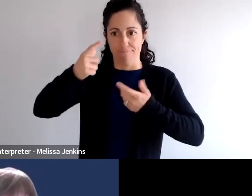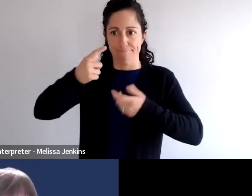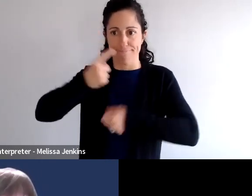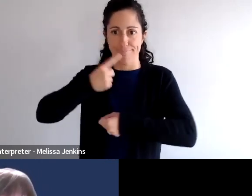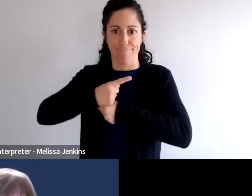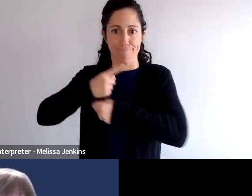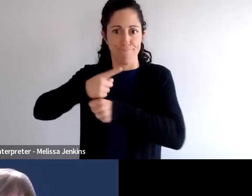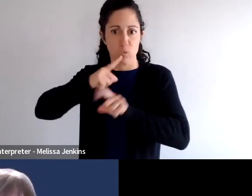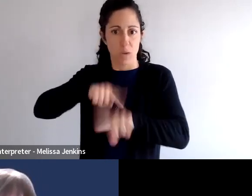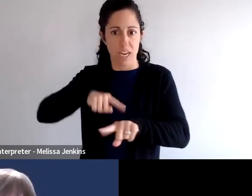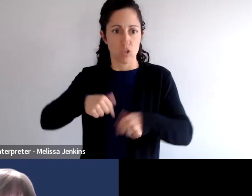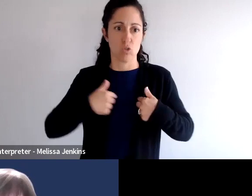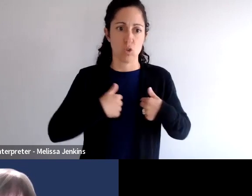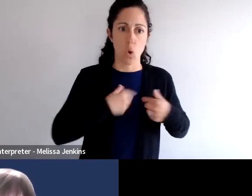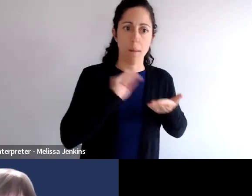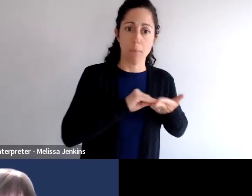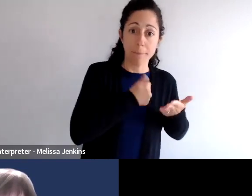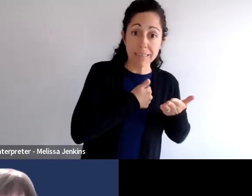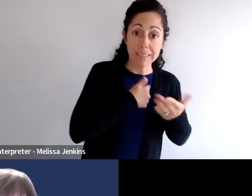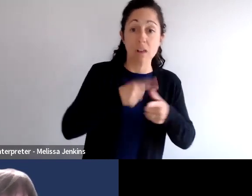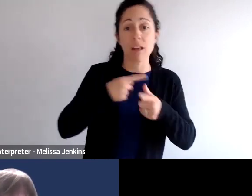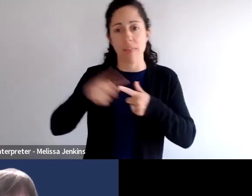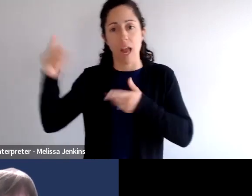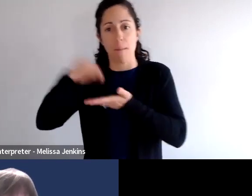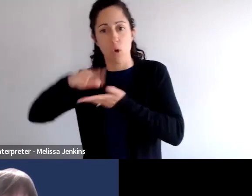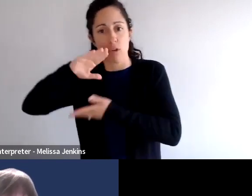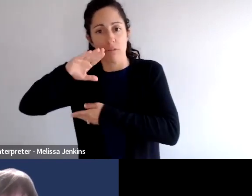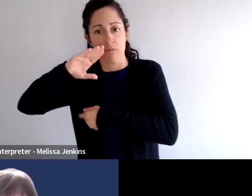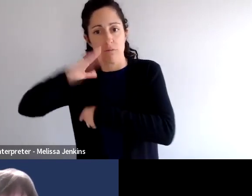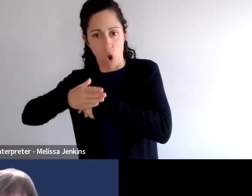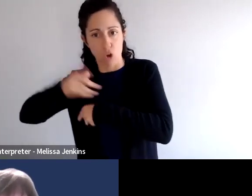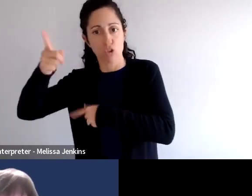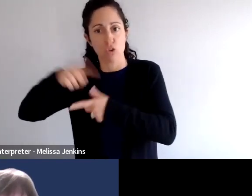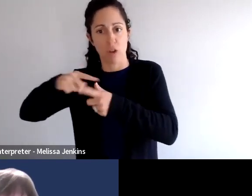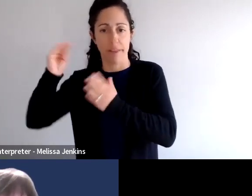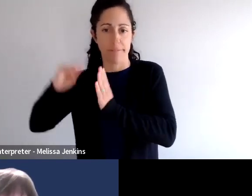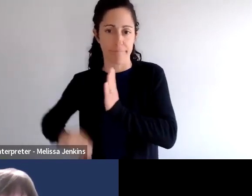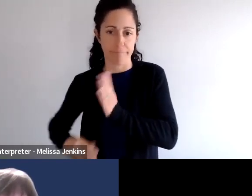Krista: Thank you. We have a question about whether